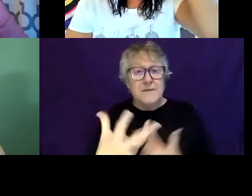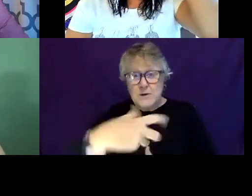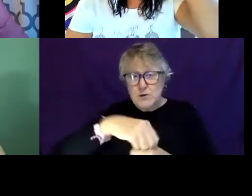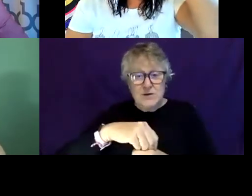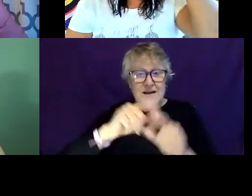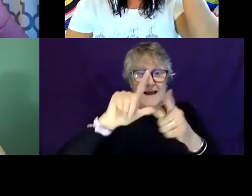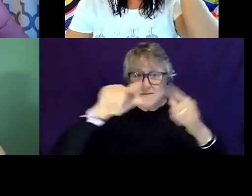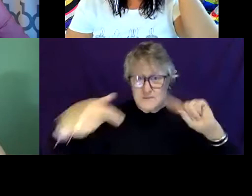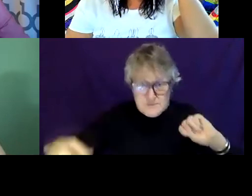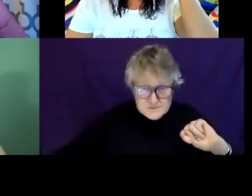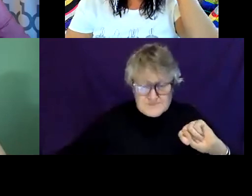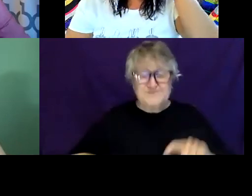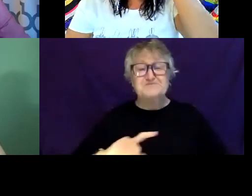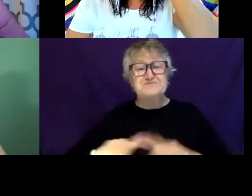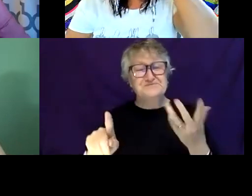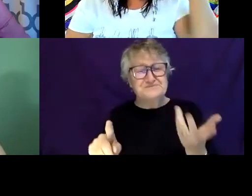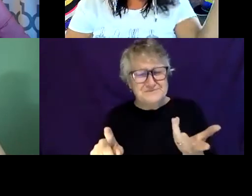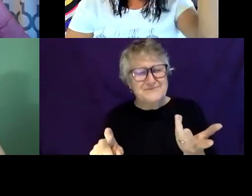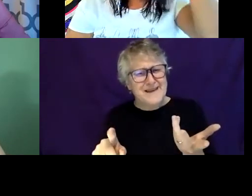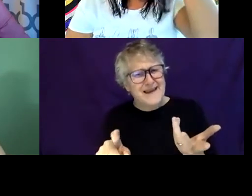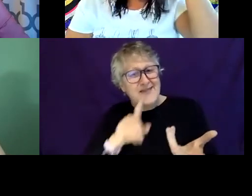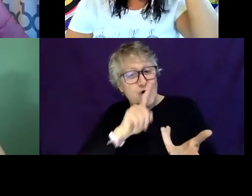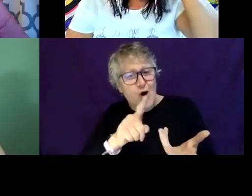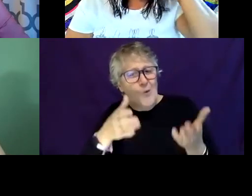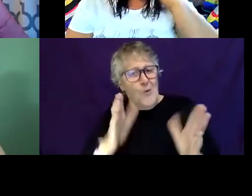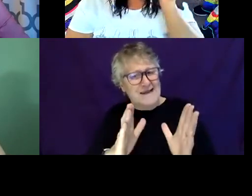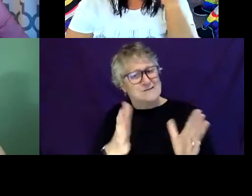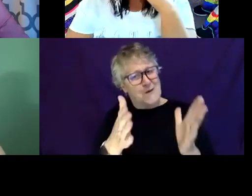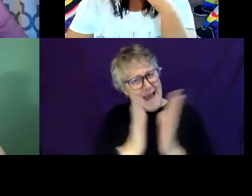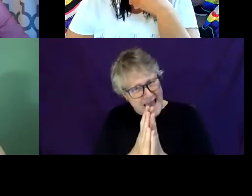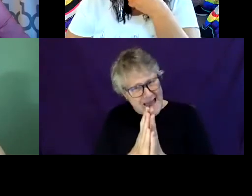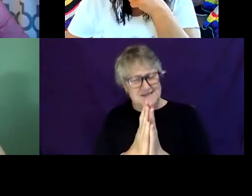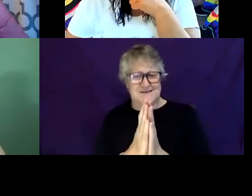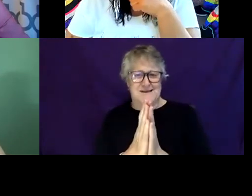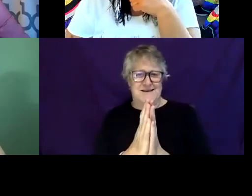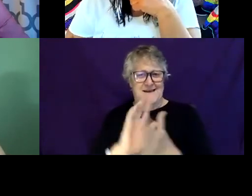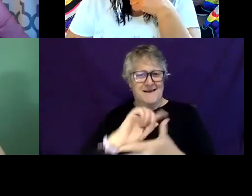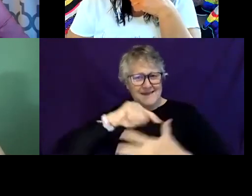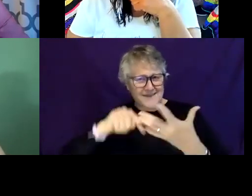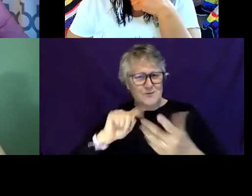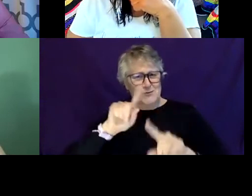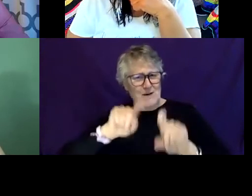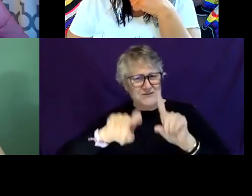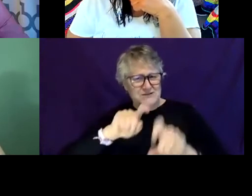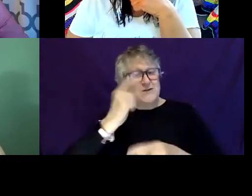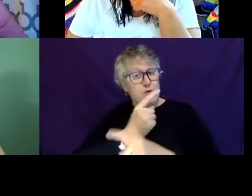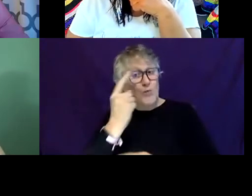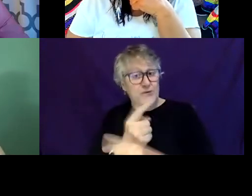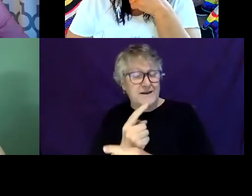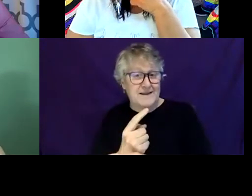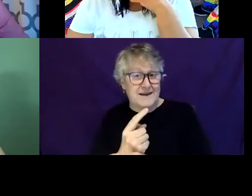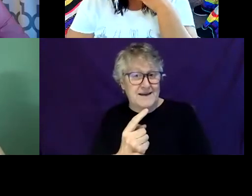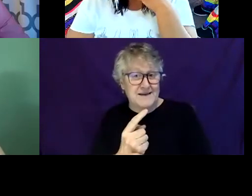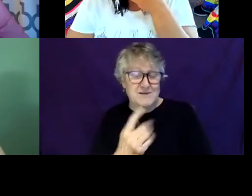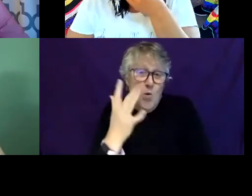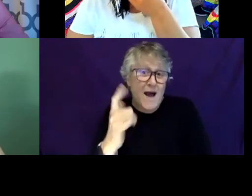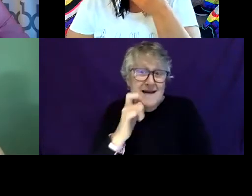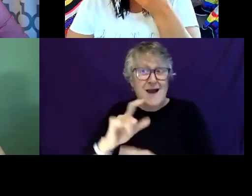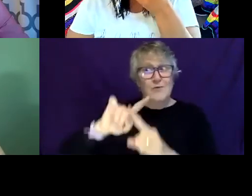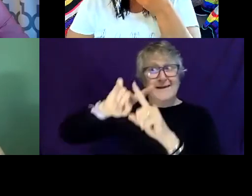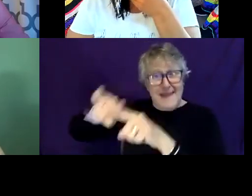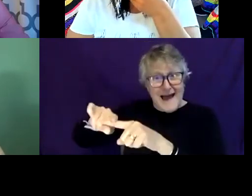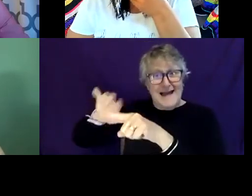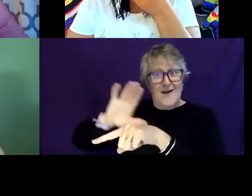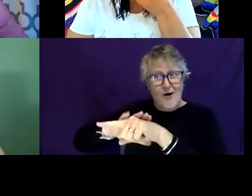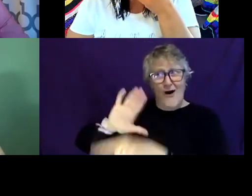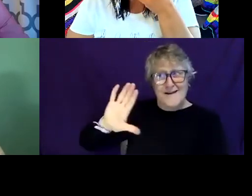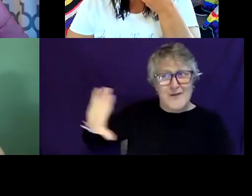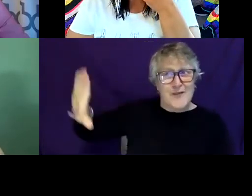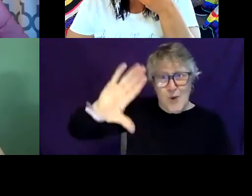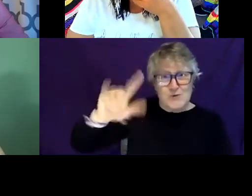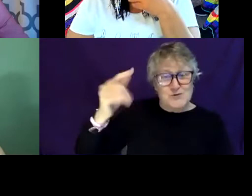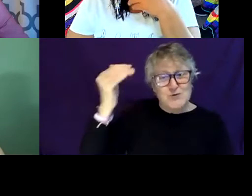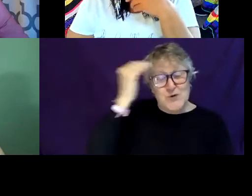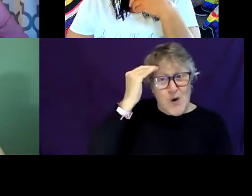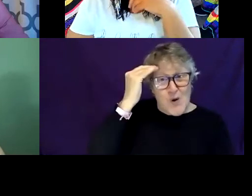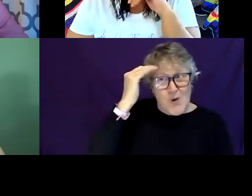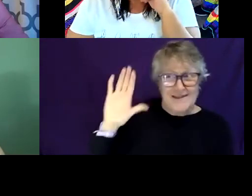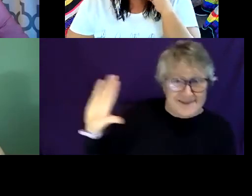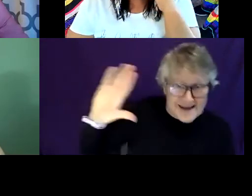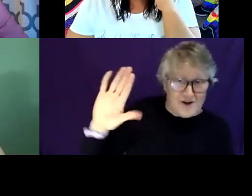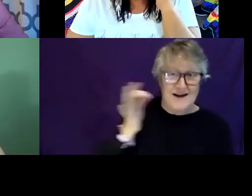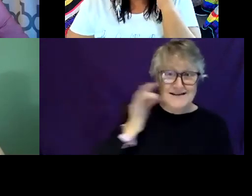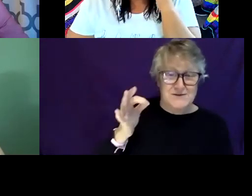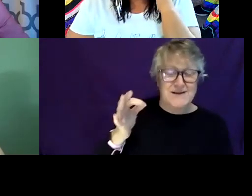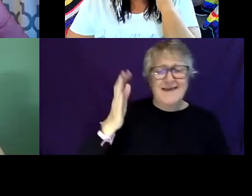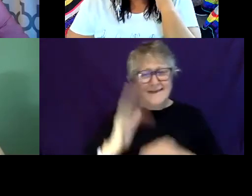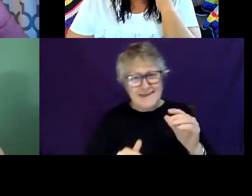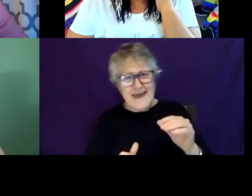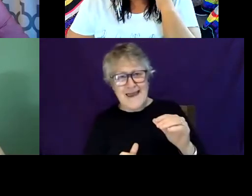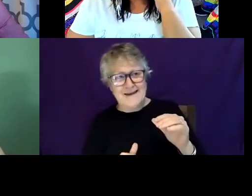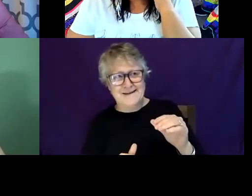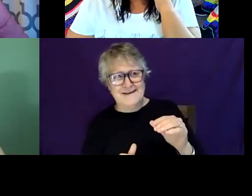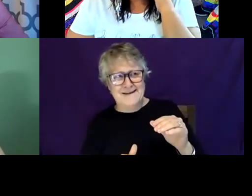but they do have an orientation and there are ways to ask these questions appropriately and if you don't know how there are many people who do. So why not rely on the expertise rather than throwing up continuous barriers or continuous challenges to collecting